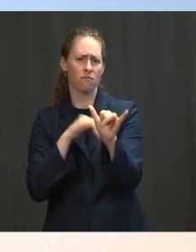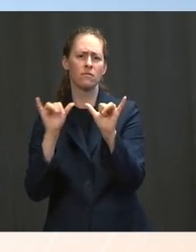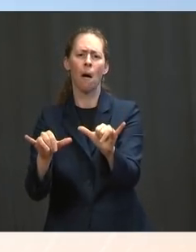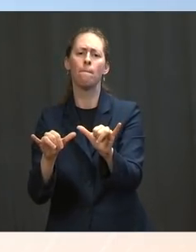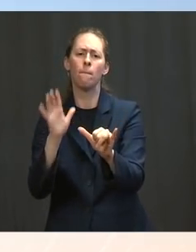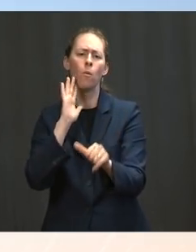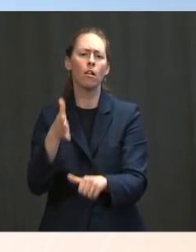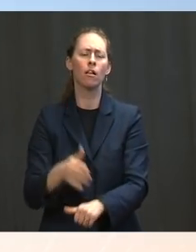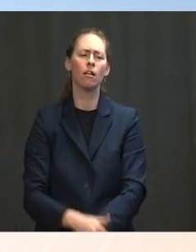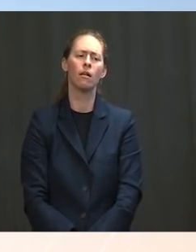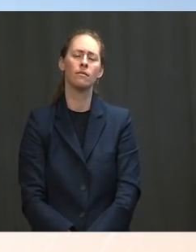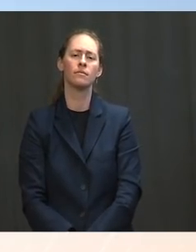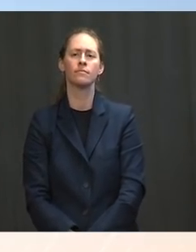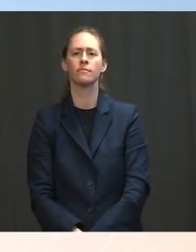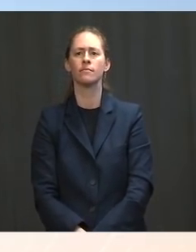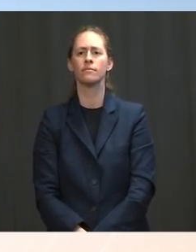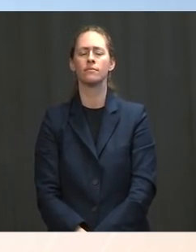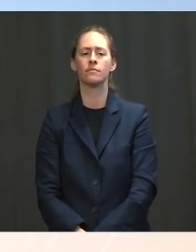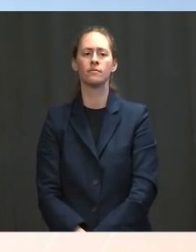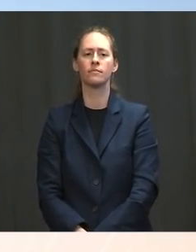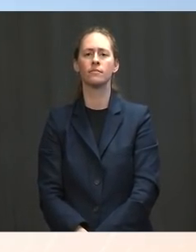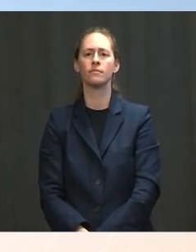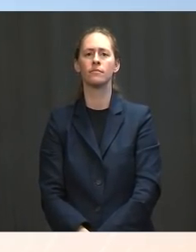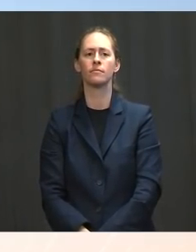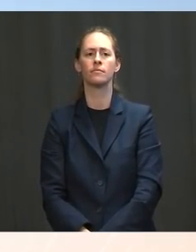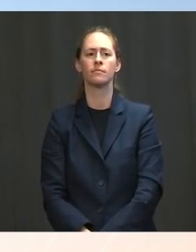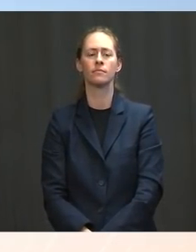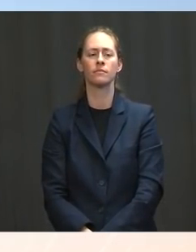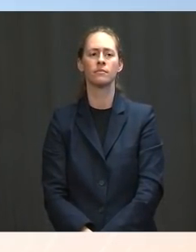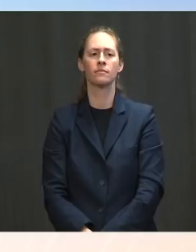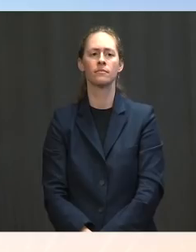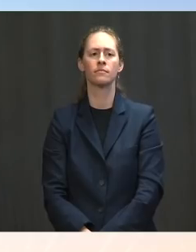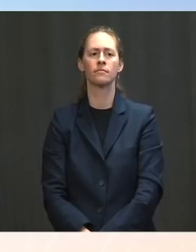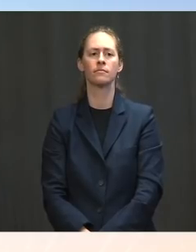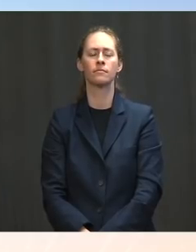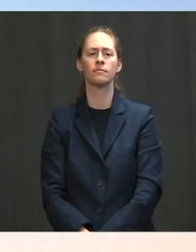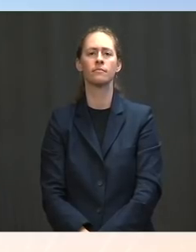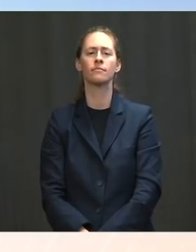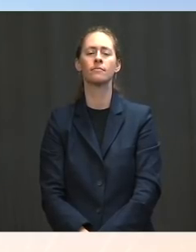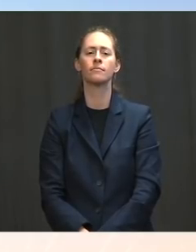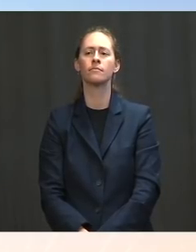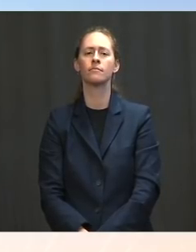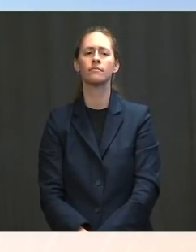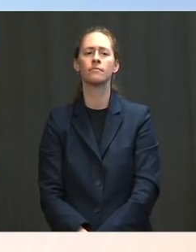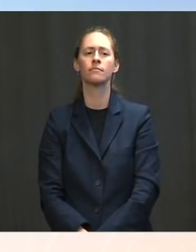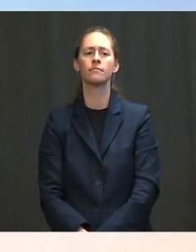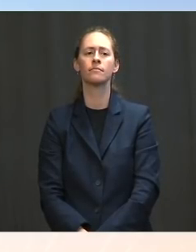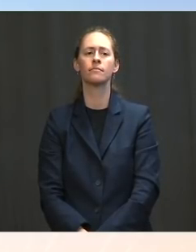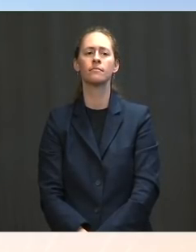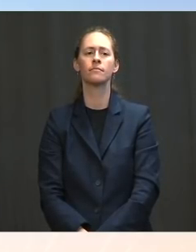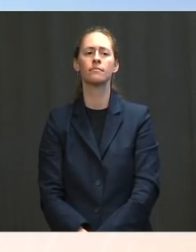bin Salman is in town, in Washington this week, potentially to meet with Jake Sullivan. Can you confirm that meeting?